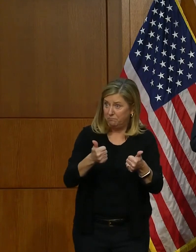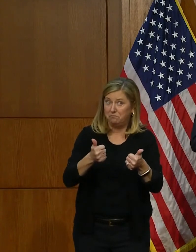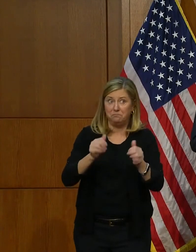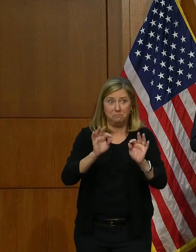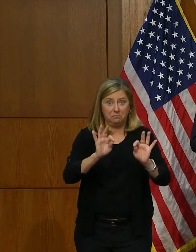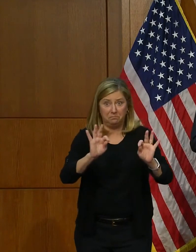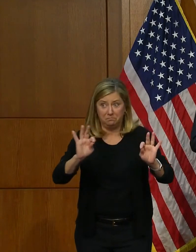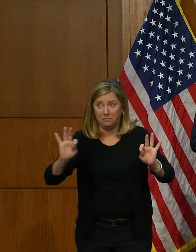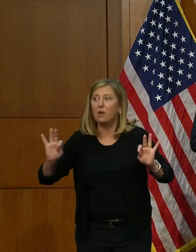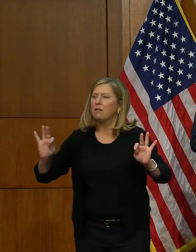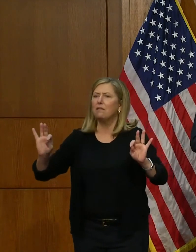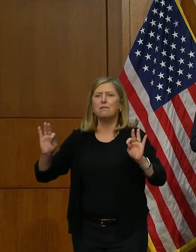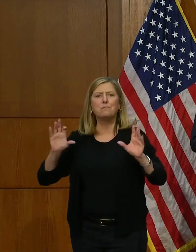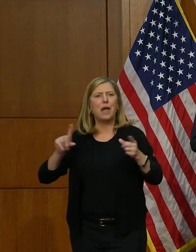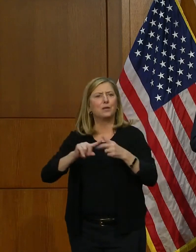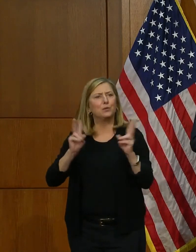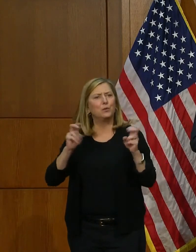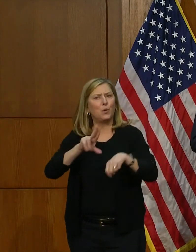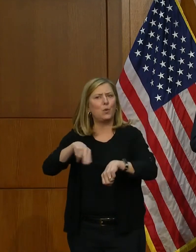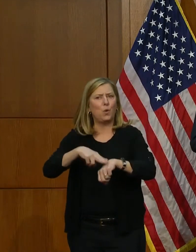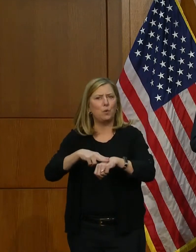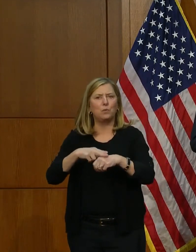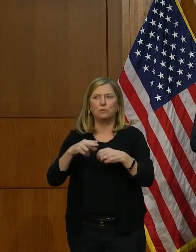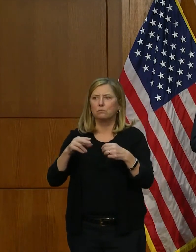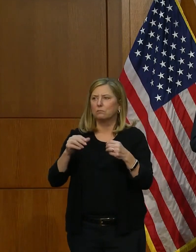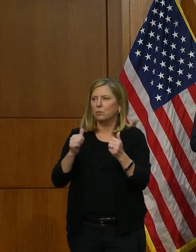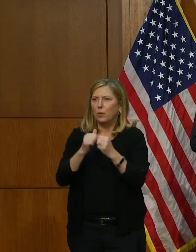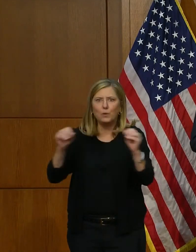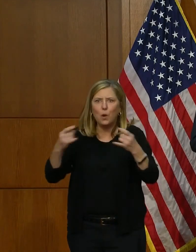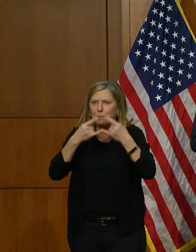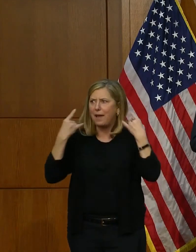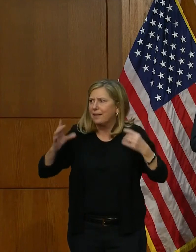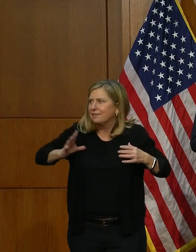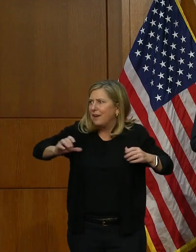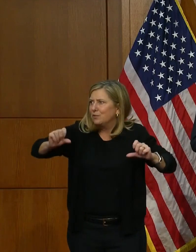AROUND YOU IS VACCINATED, THEN IT'S OKAY TO RETURN TO SORT